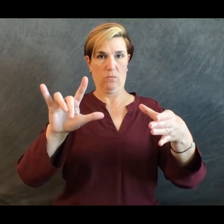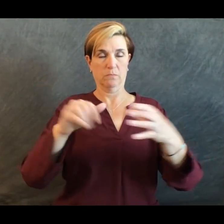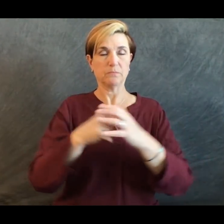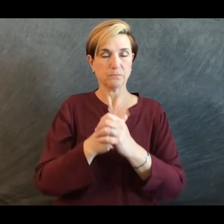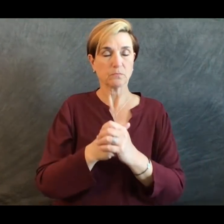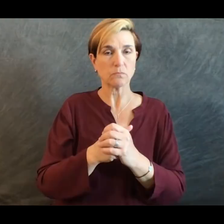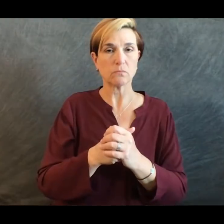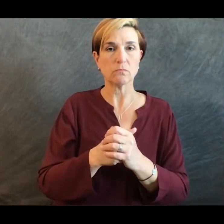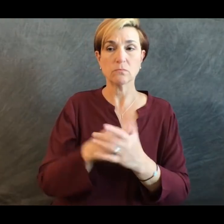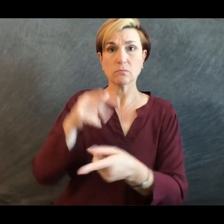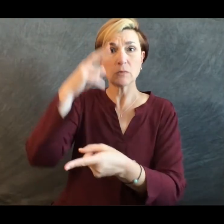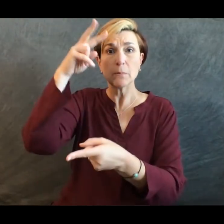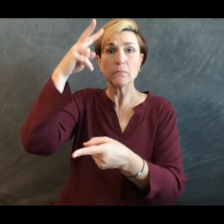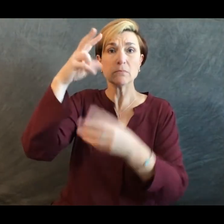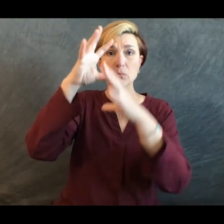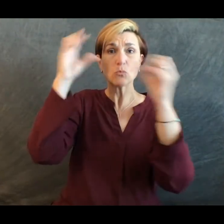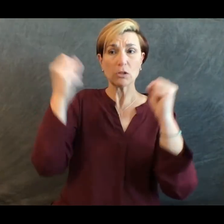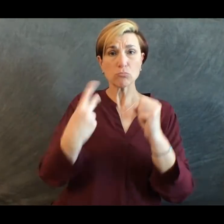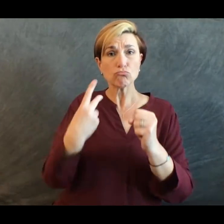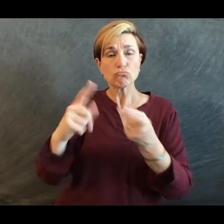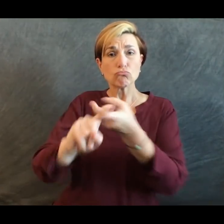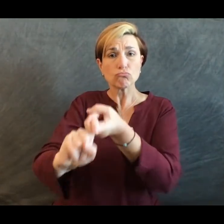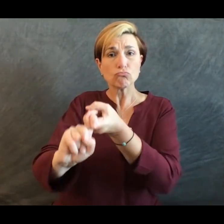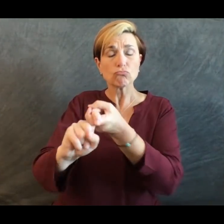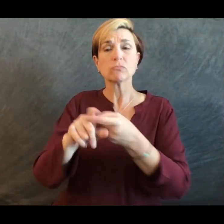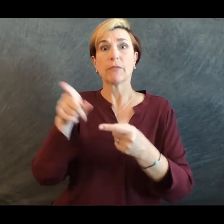helping us very much at the border they have twenty-seven thousand soldiers